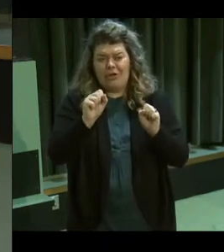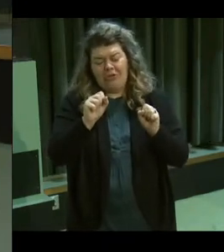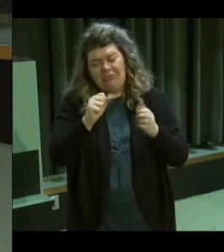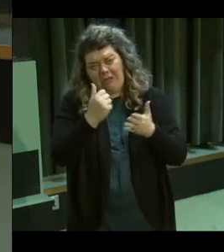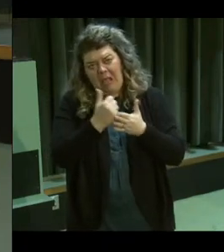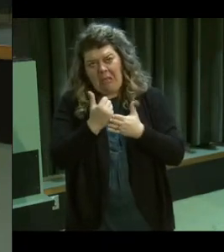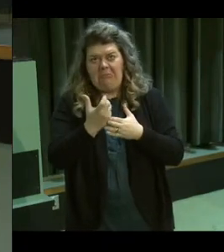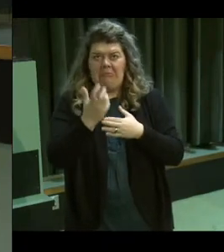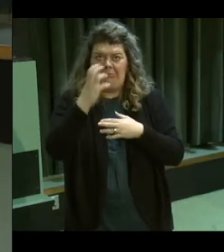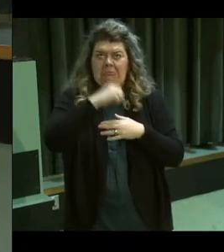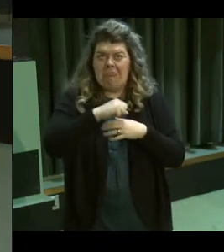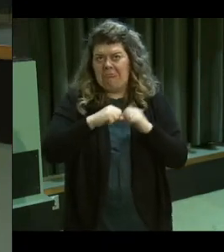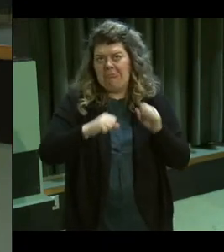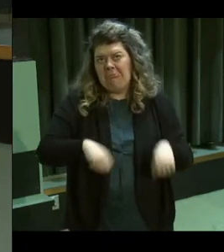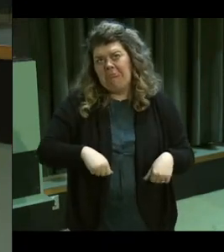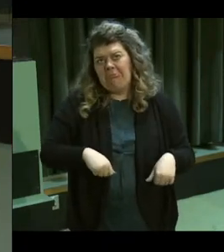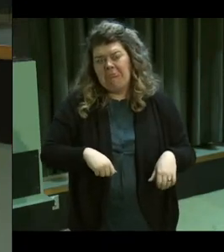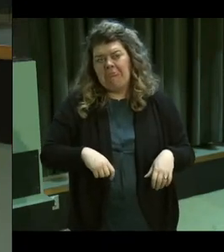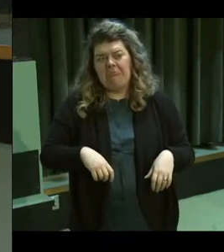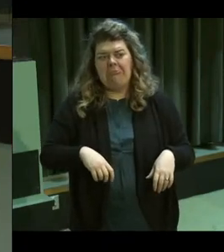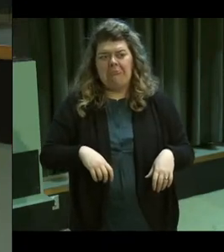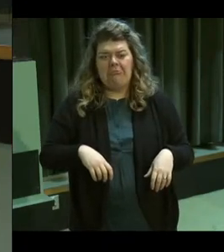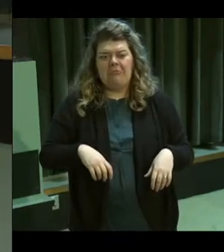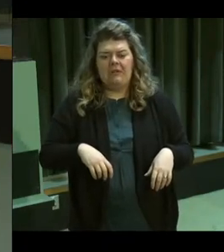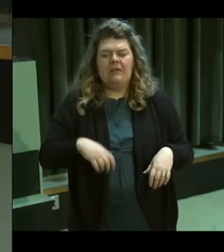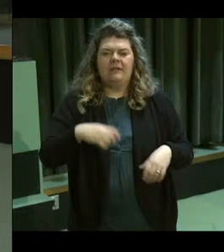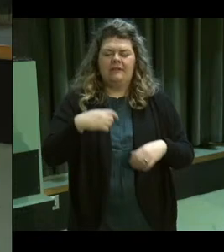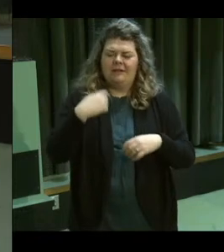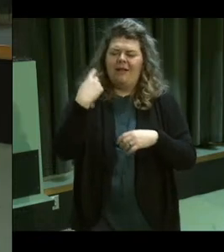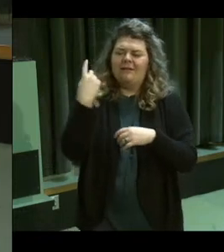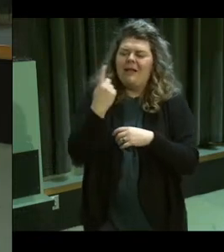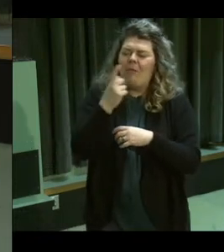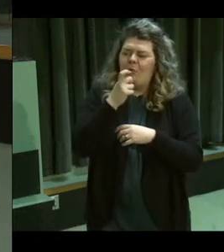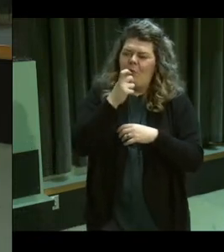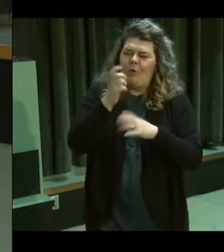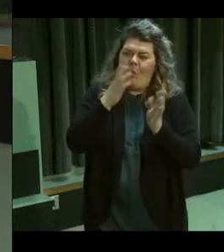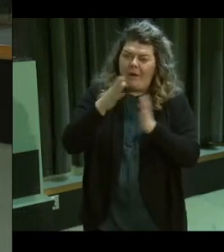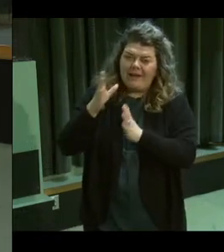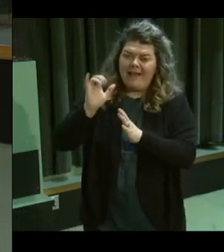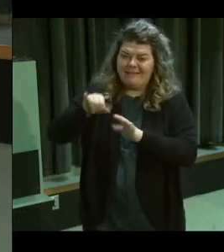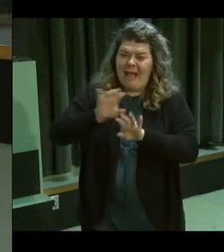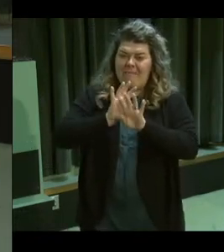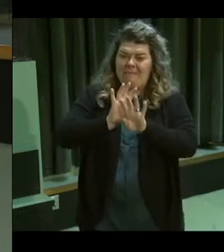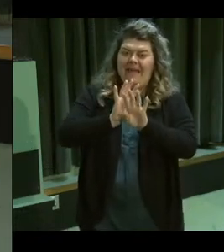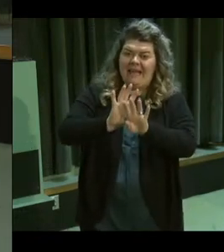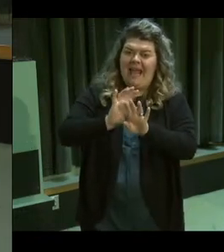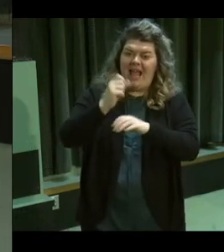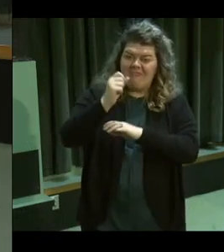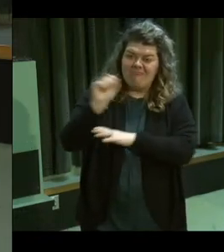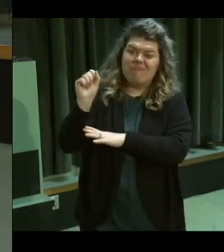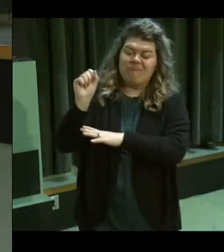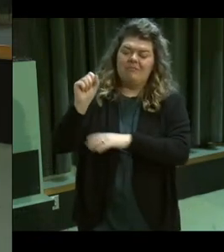But let me tell you, someone